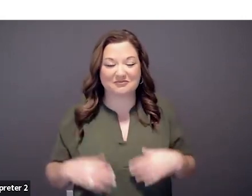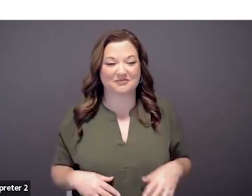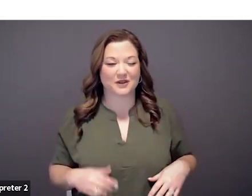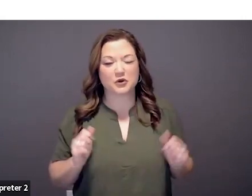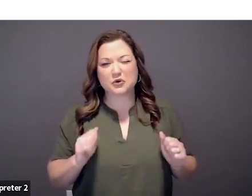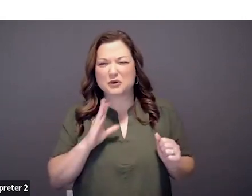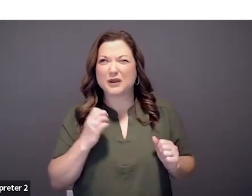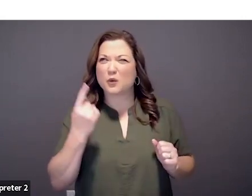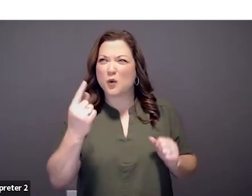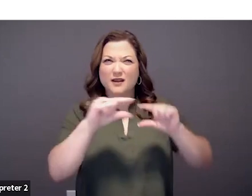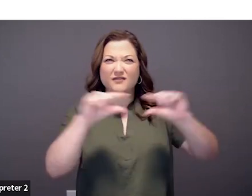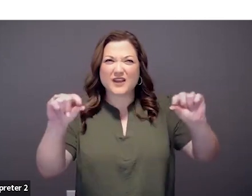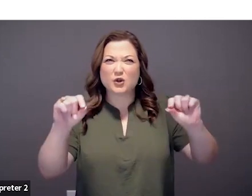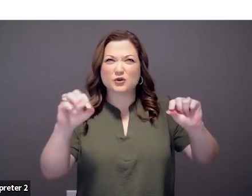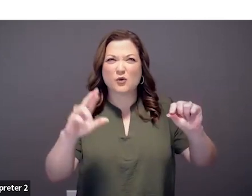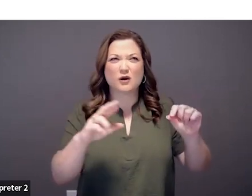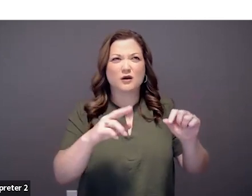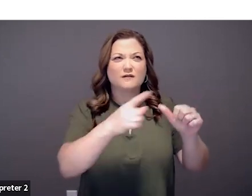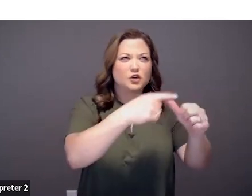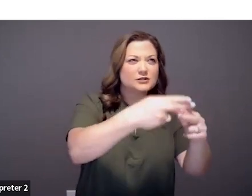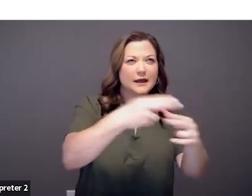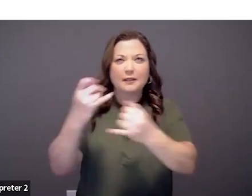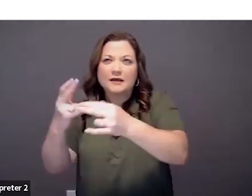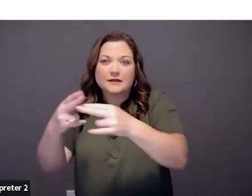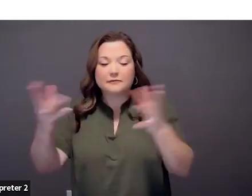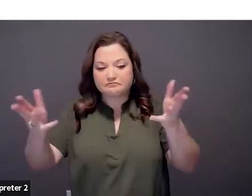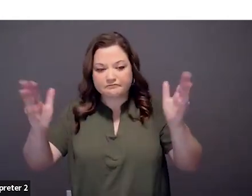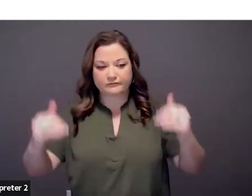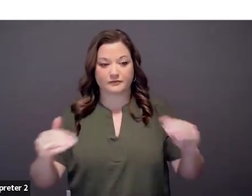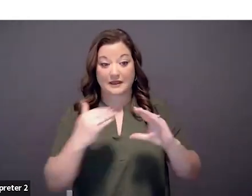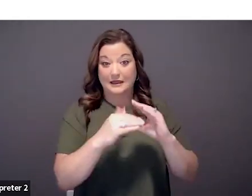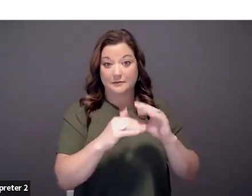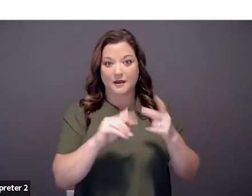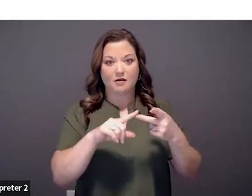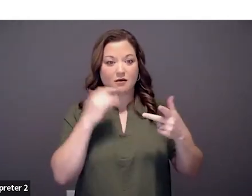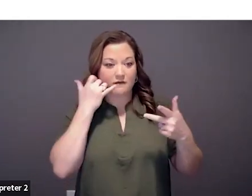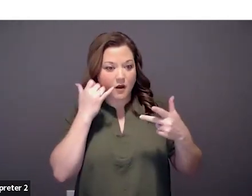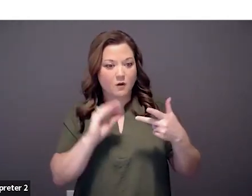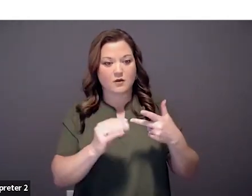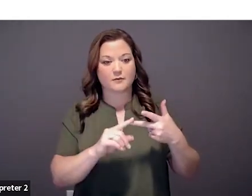or a first and last field, email, phone, single line text field,